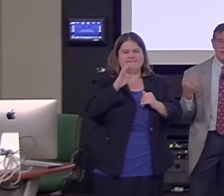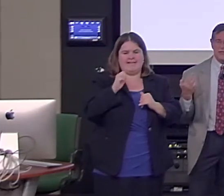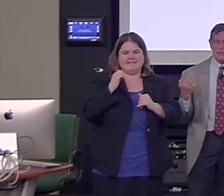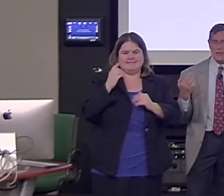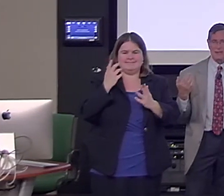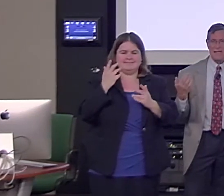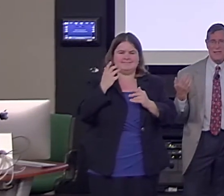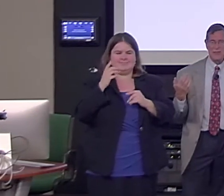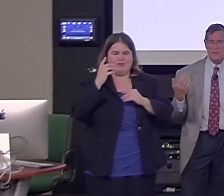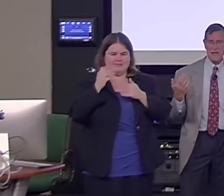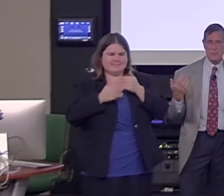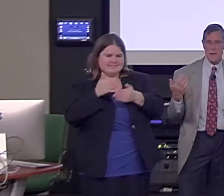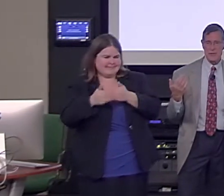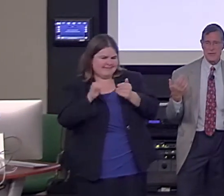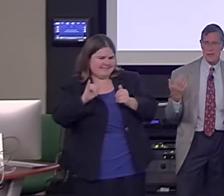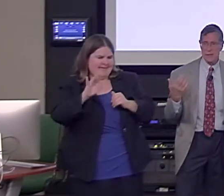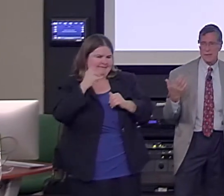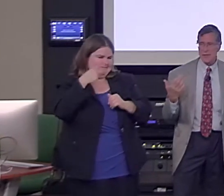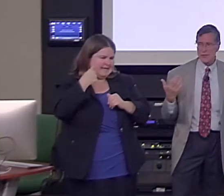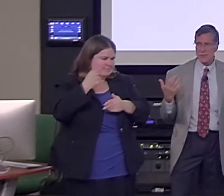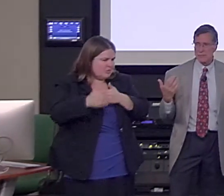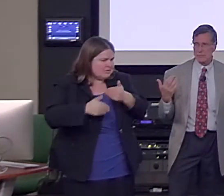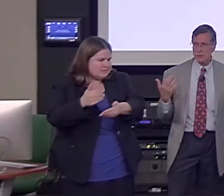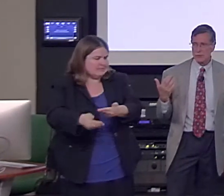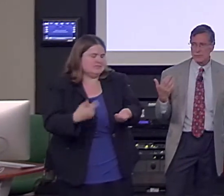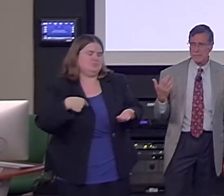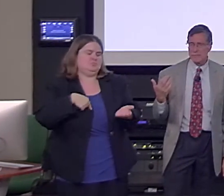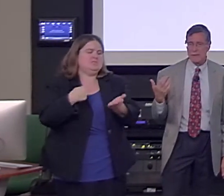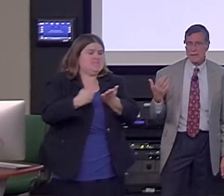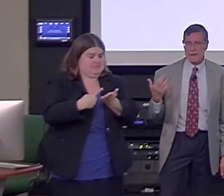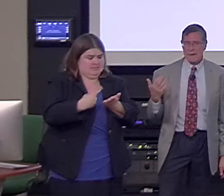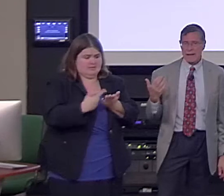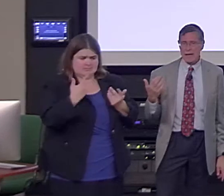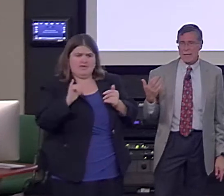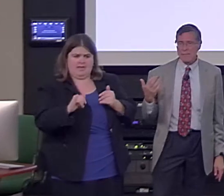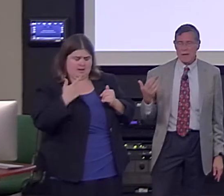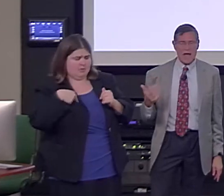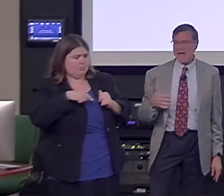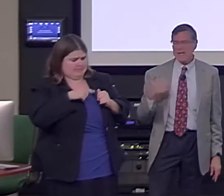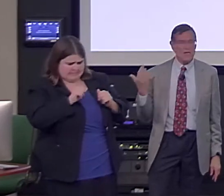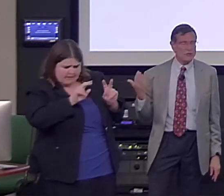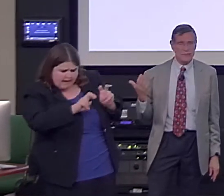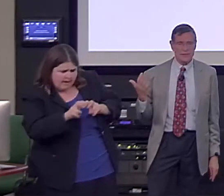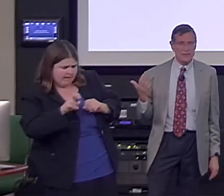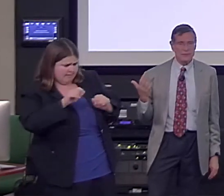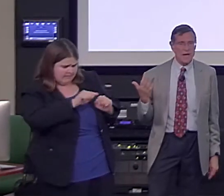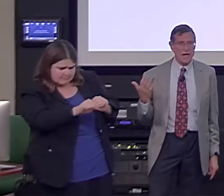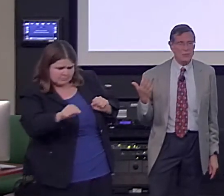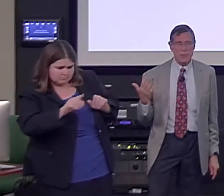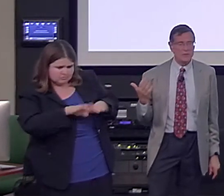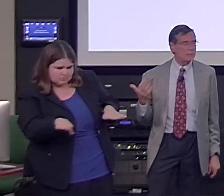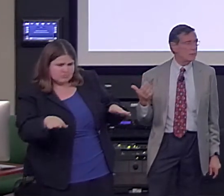We assessed face processing in these children. At each of the different age points.